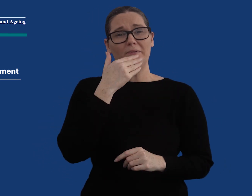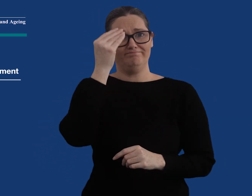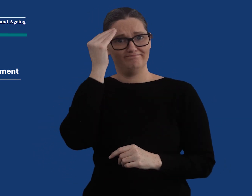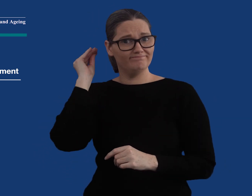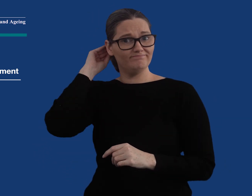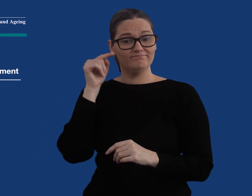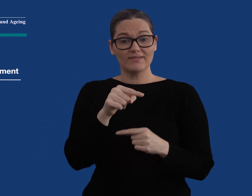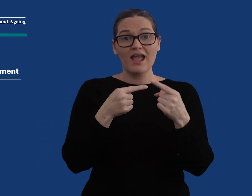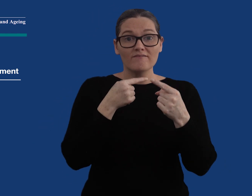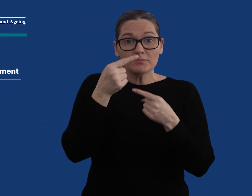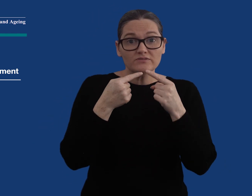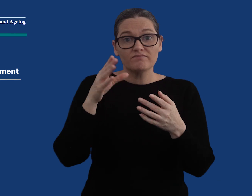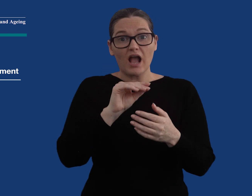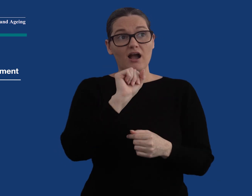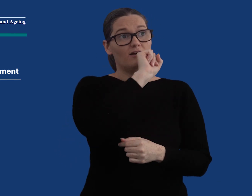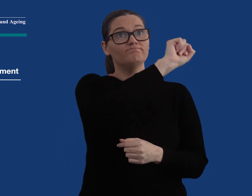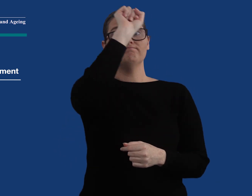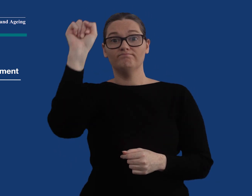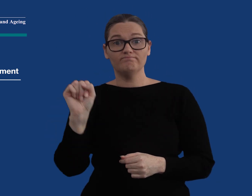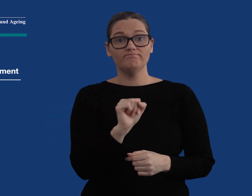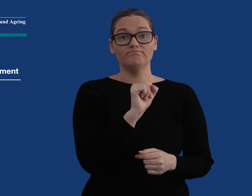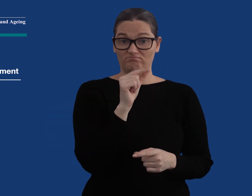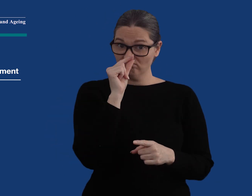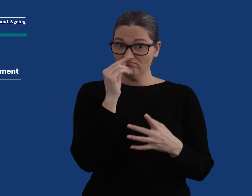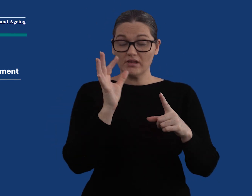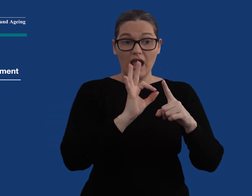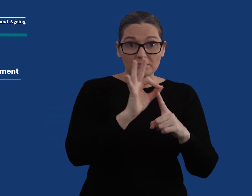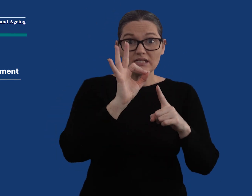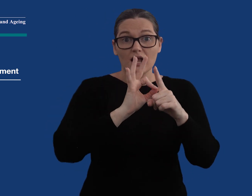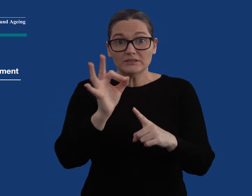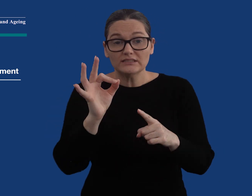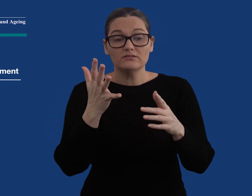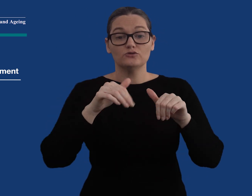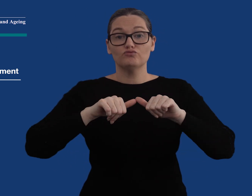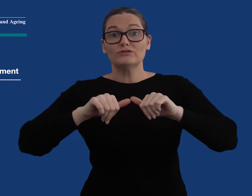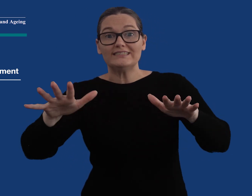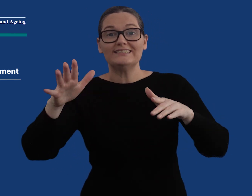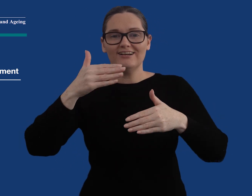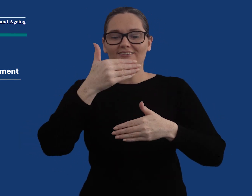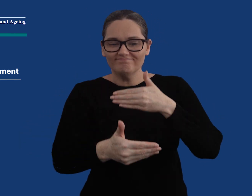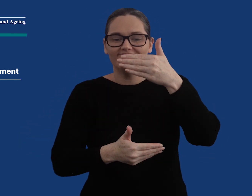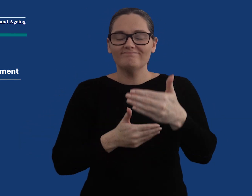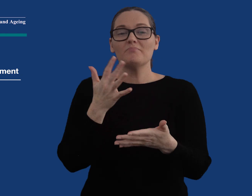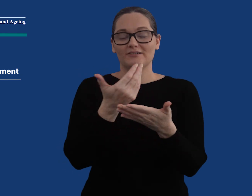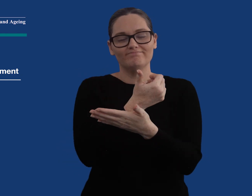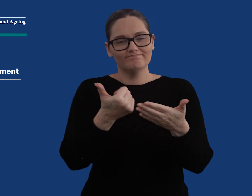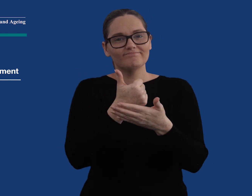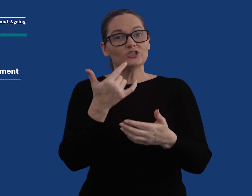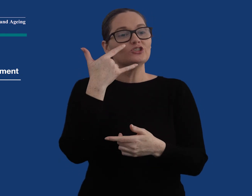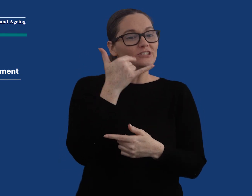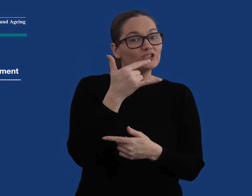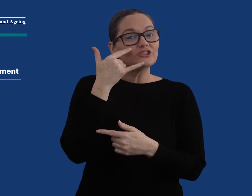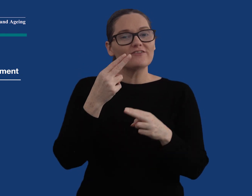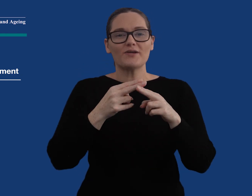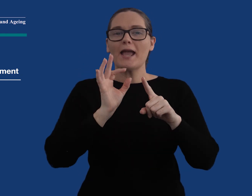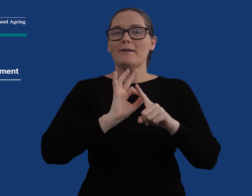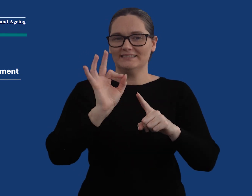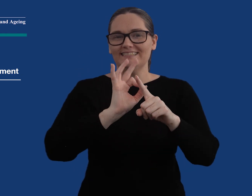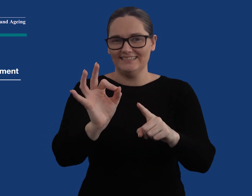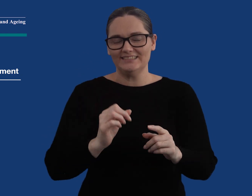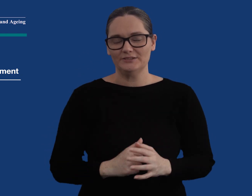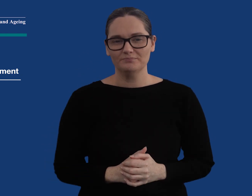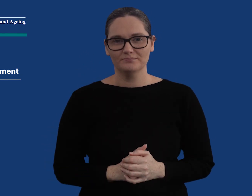Please note information from states and territories may be updated and made available progressively.